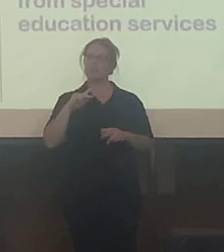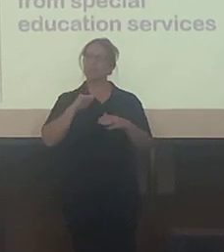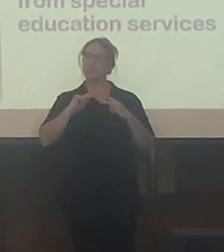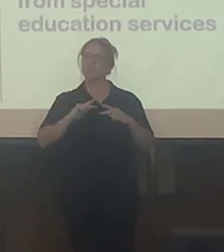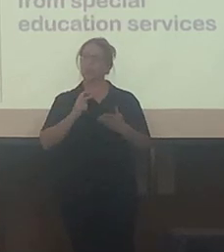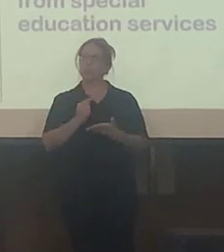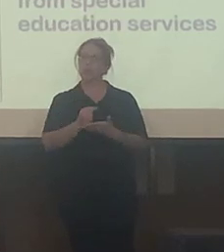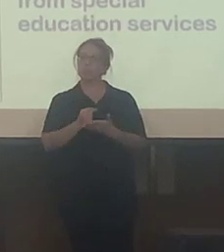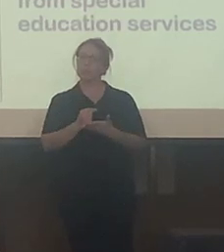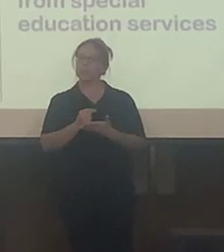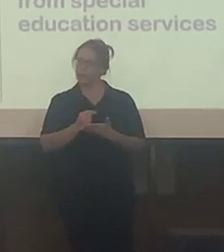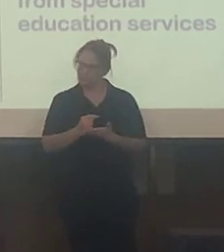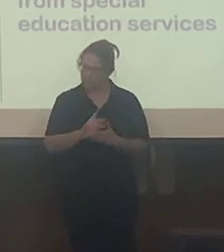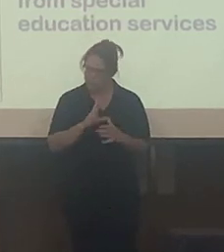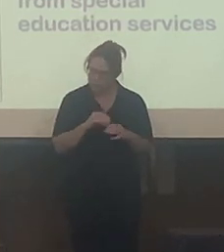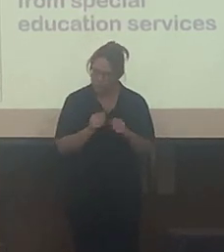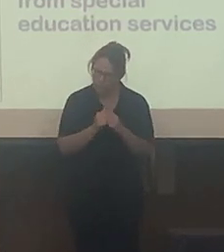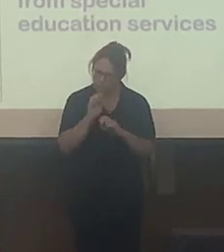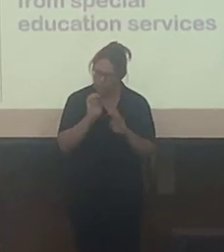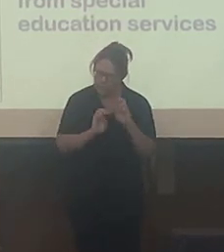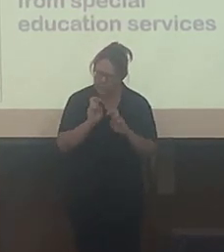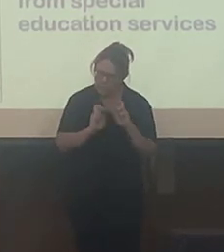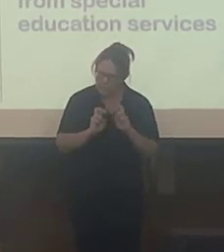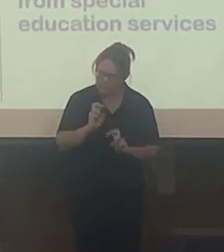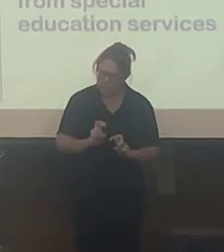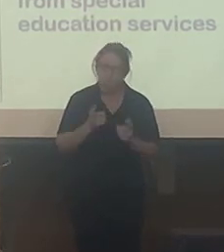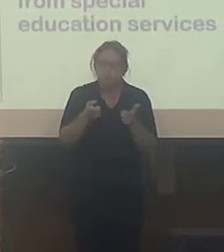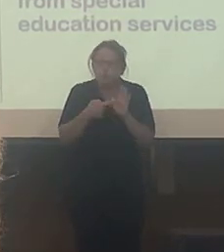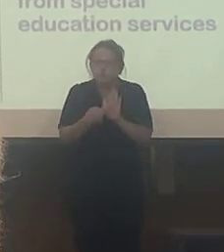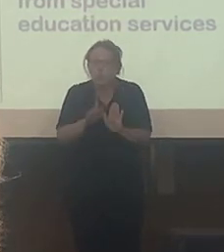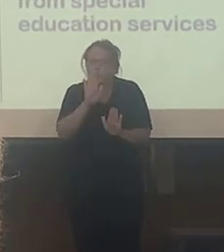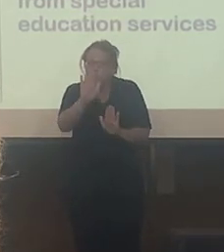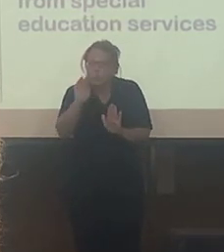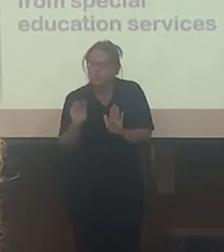was that part of the assessment is that right did the assessment show that your child used that yeah